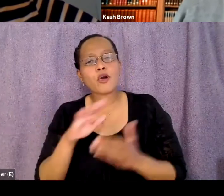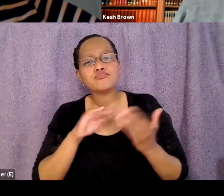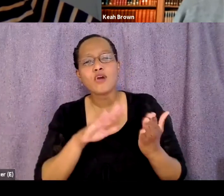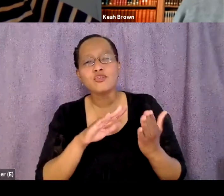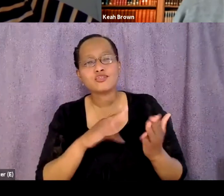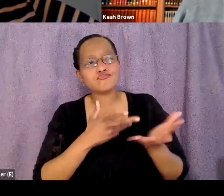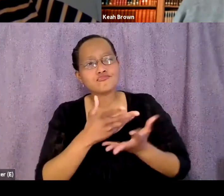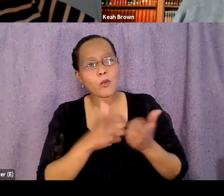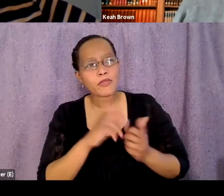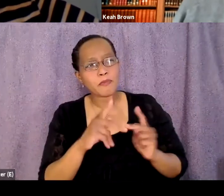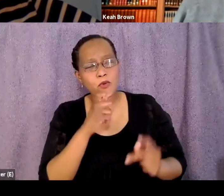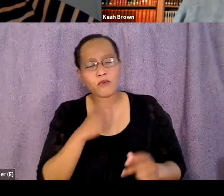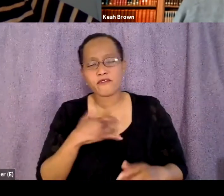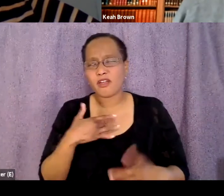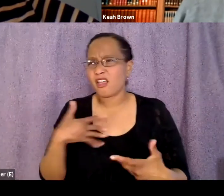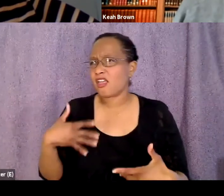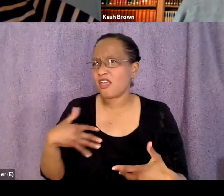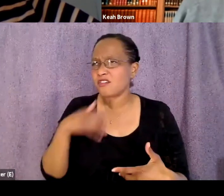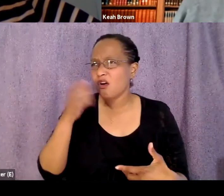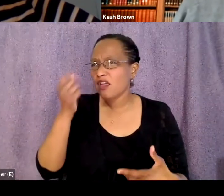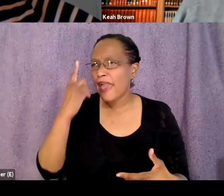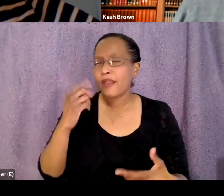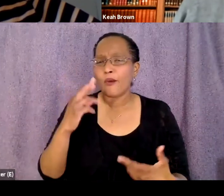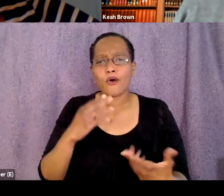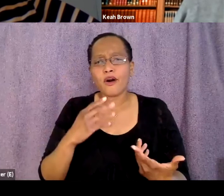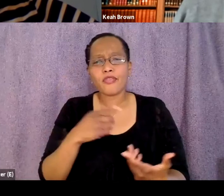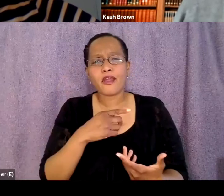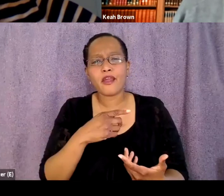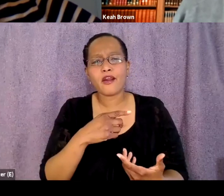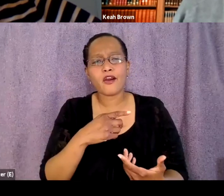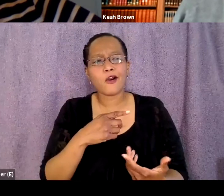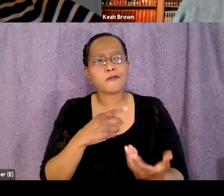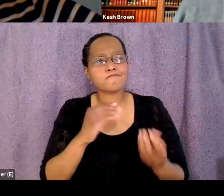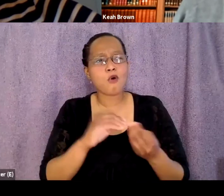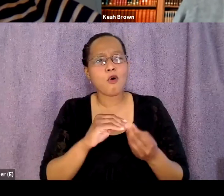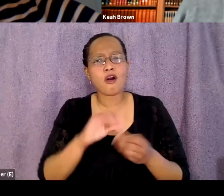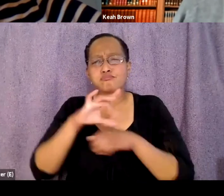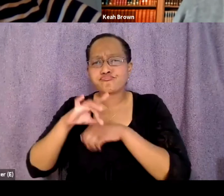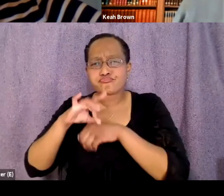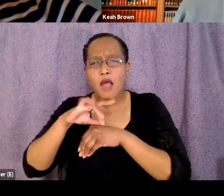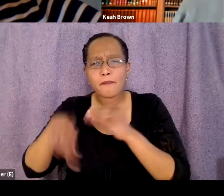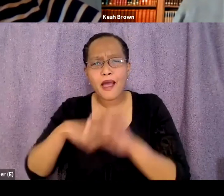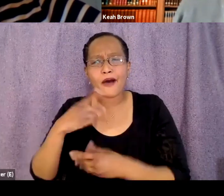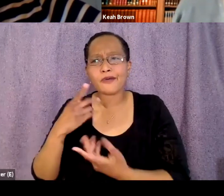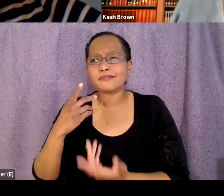get it or aren't quite stuck on on the disability or our stuck on an approach to disability